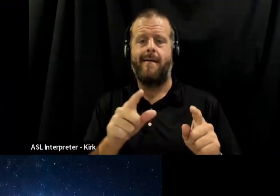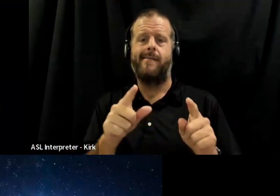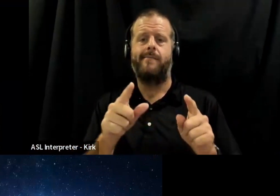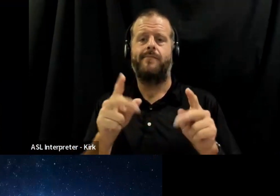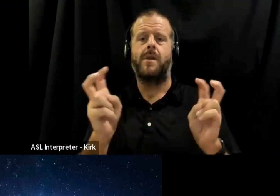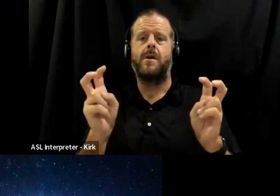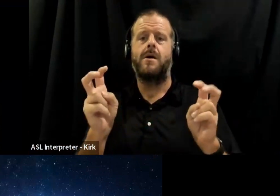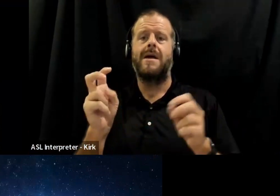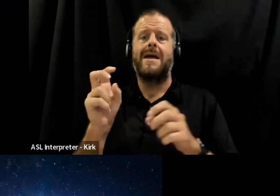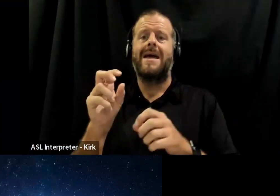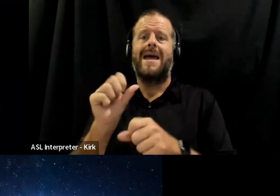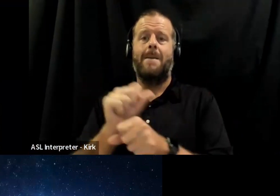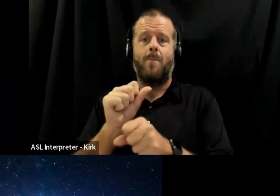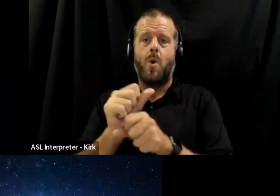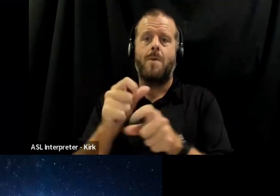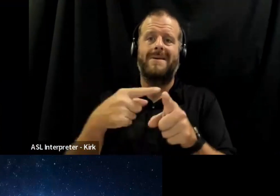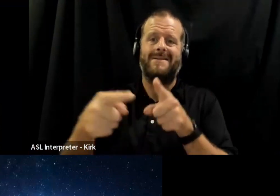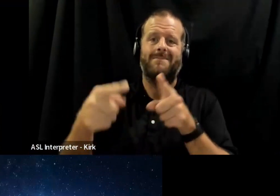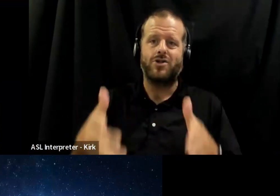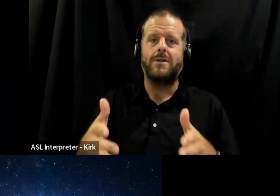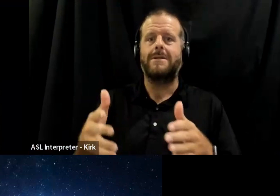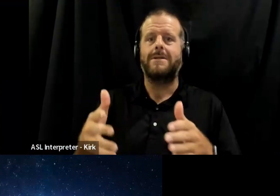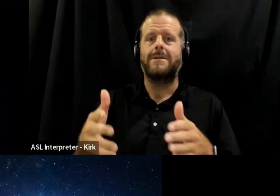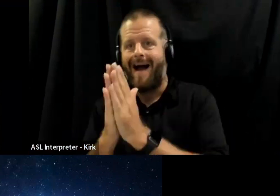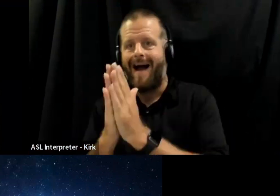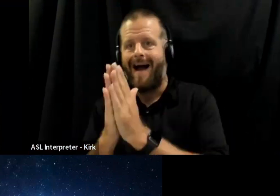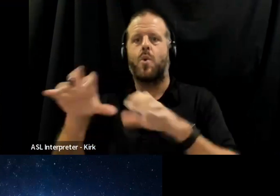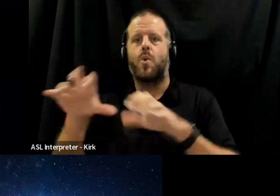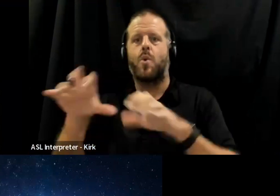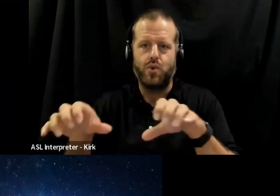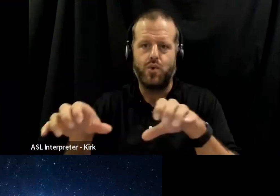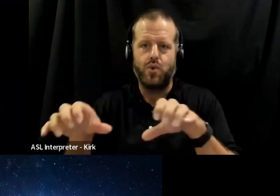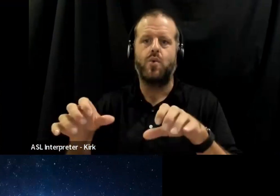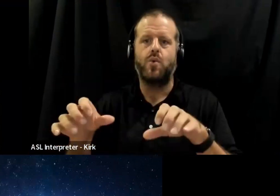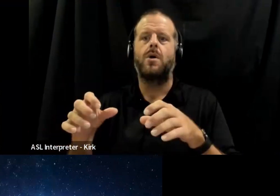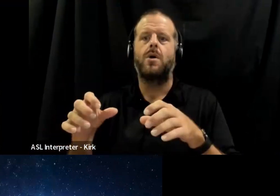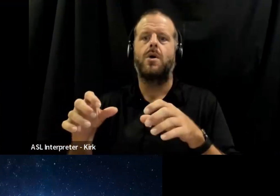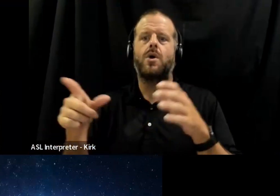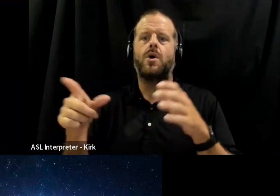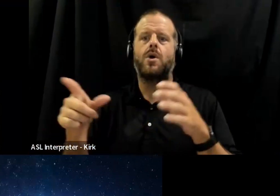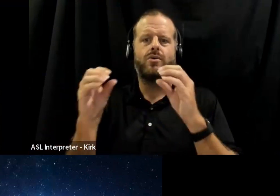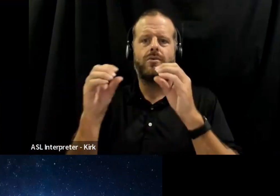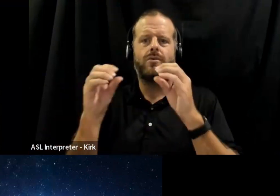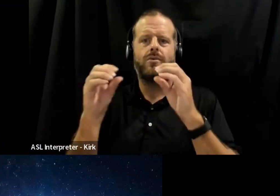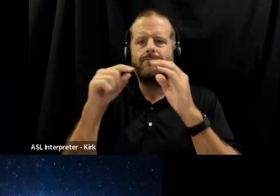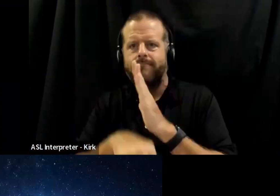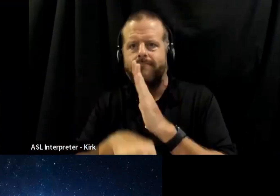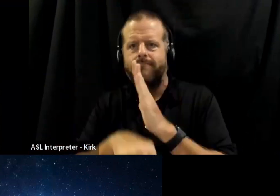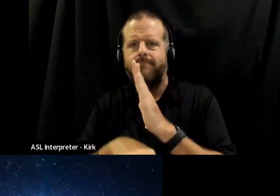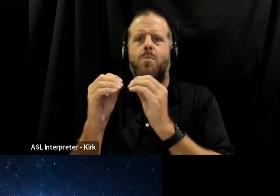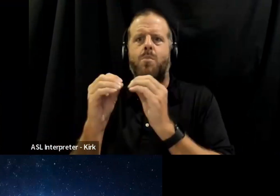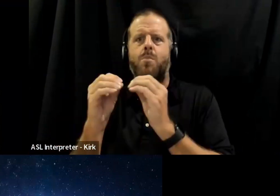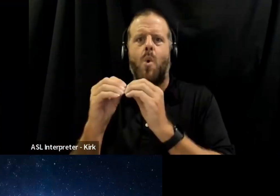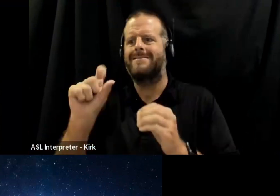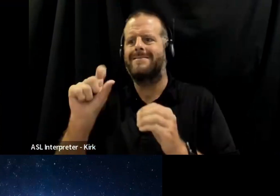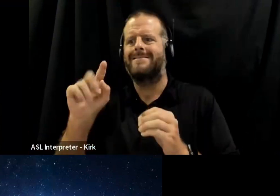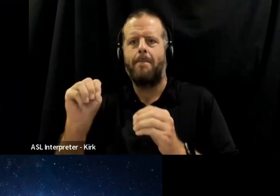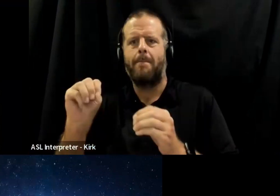employment specialists ask or do to delve into possible STEM job goal options for job seekers?